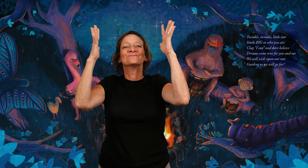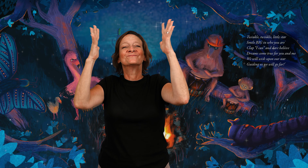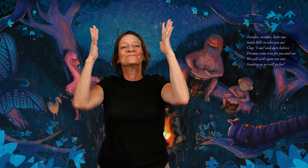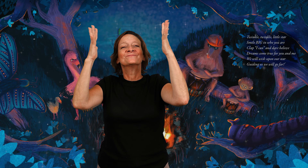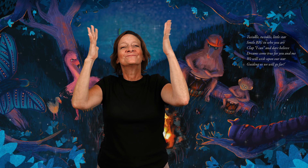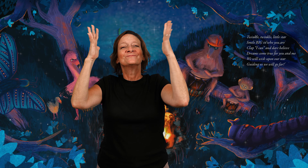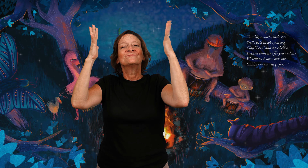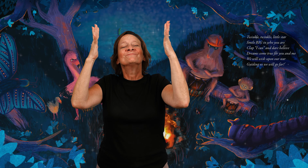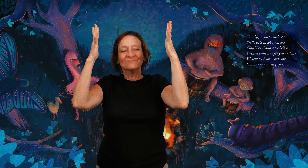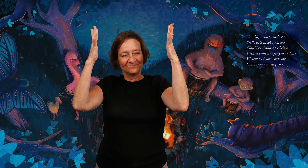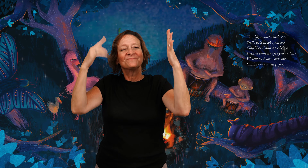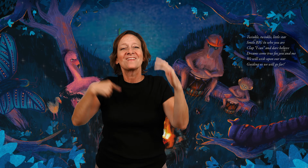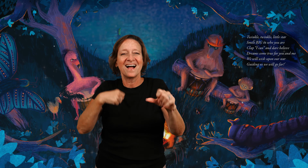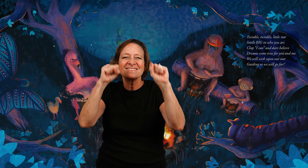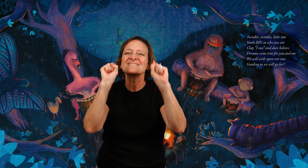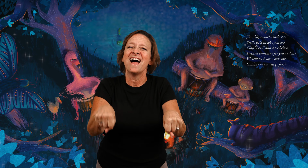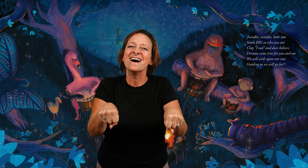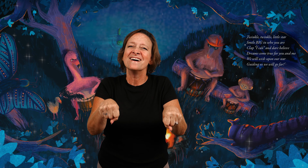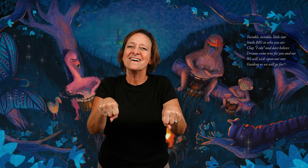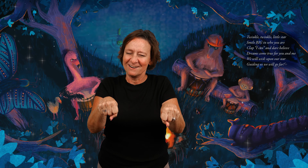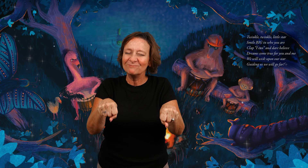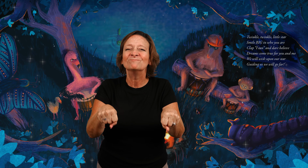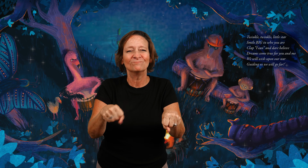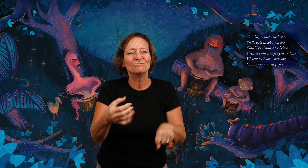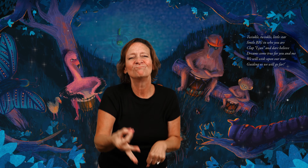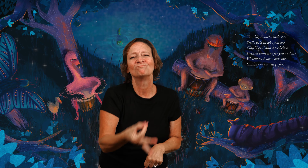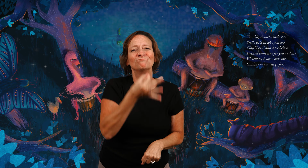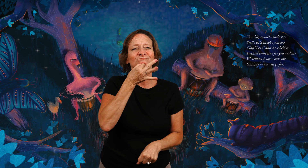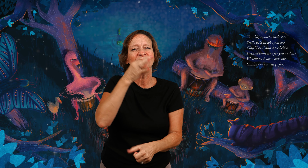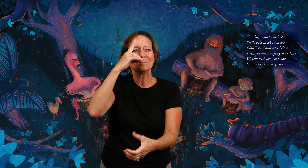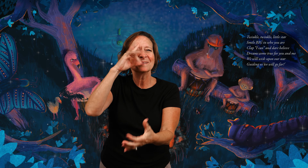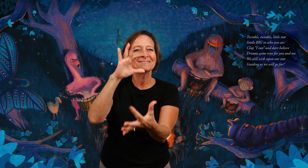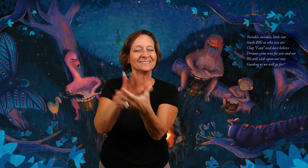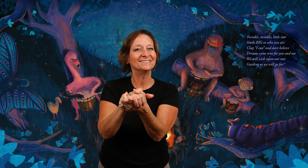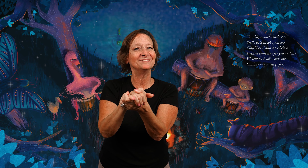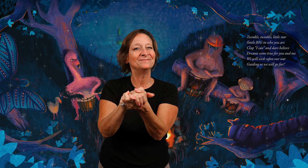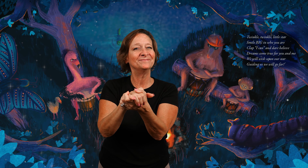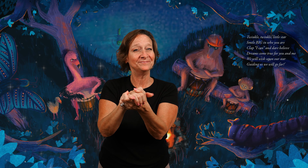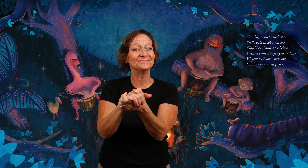Clap “I can” and dare believe